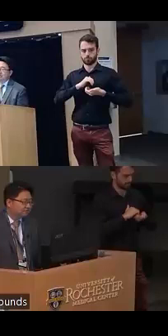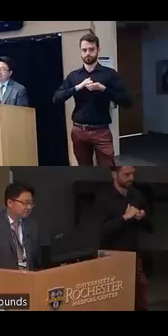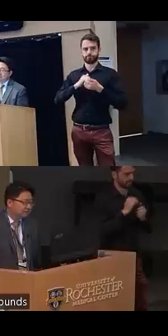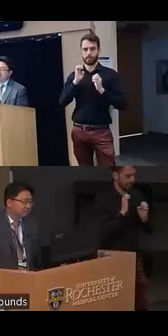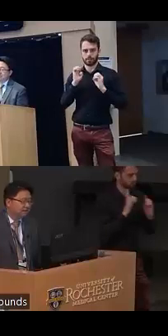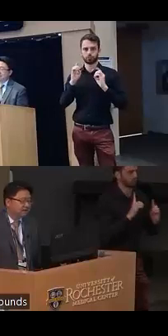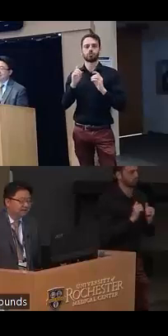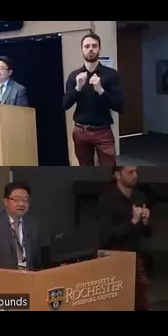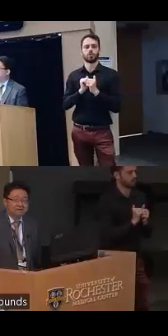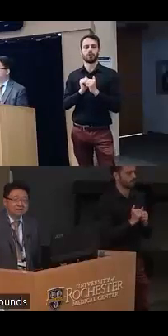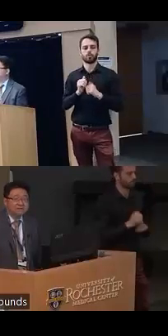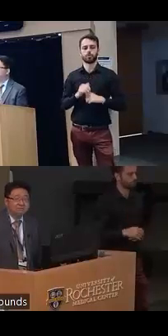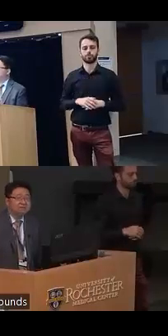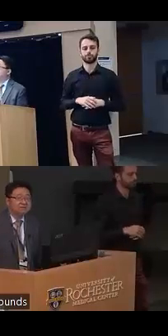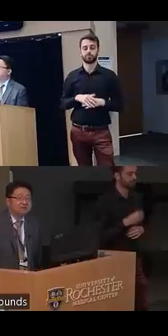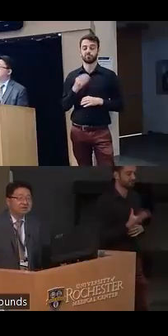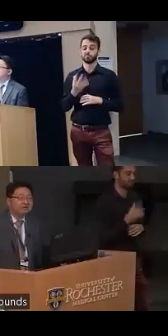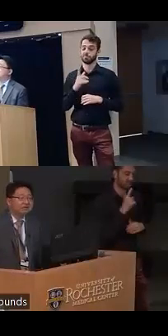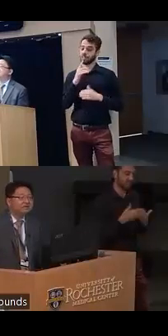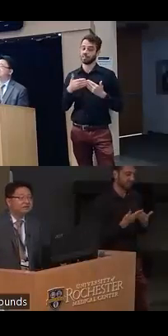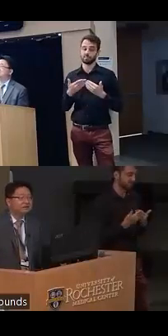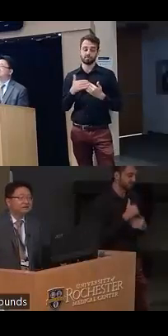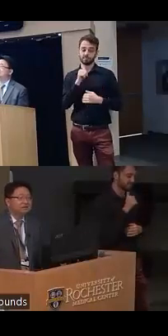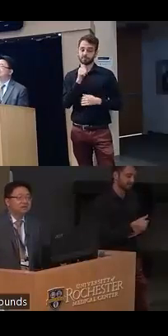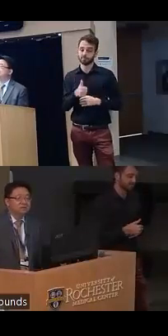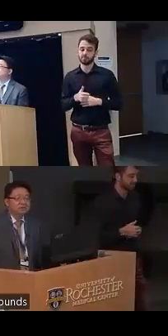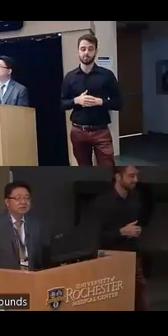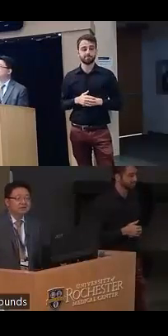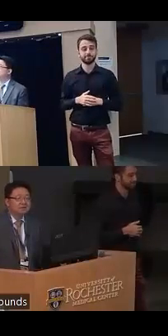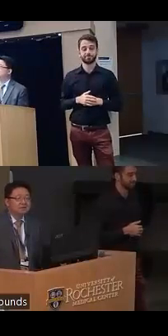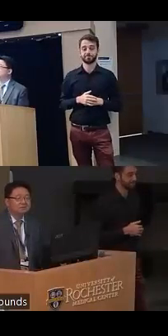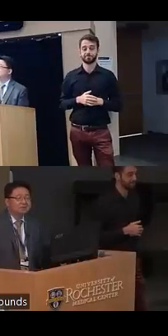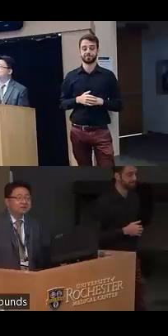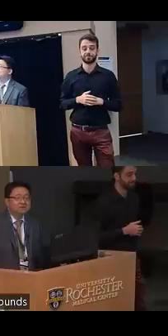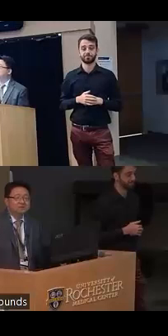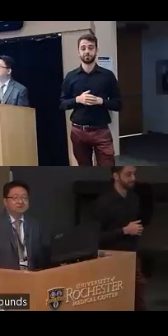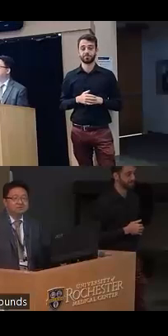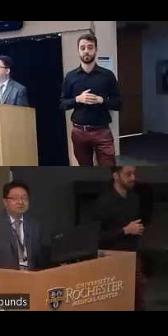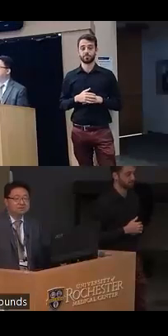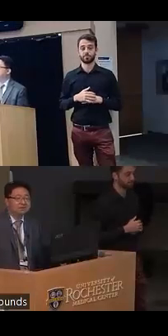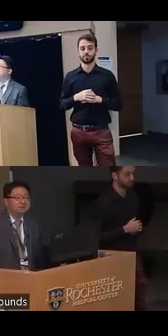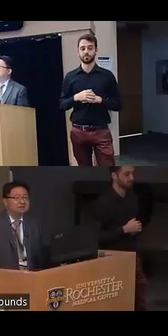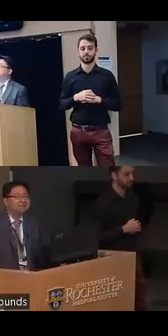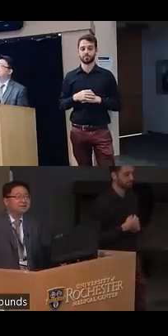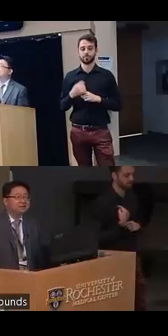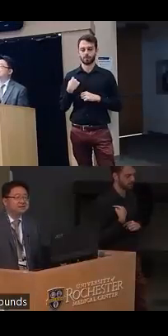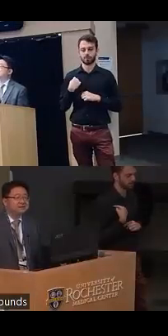really uh not an easy question because over the years we are so used to dealing with the crisis